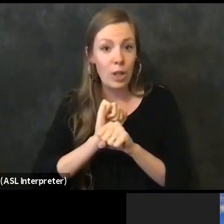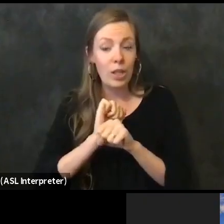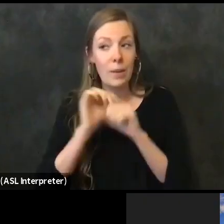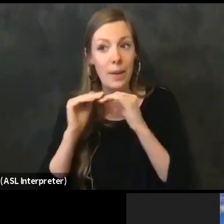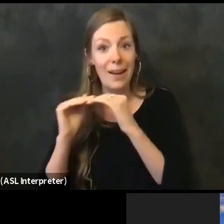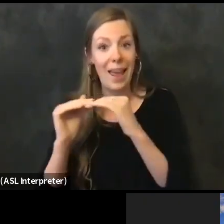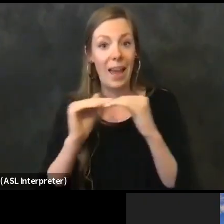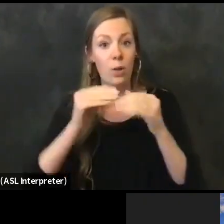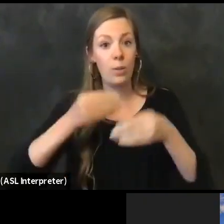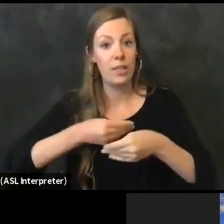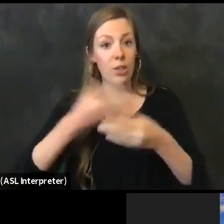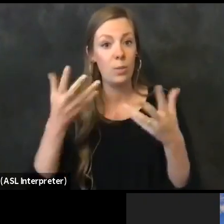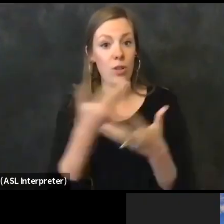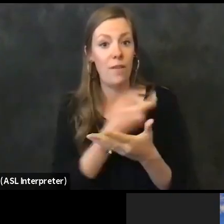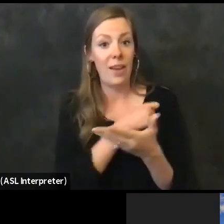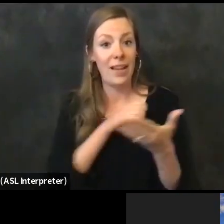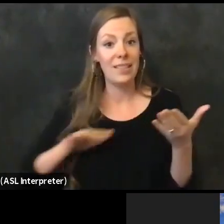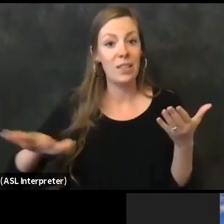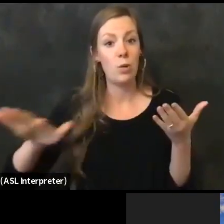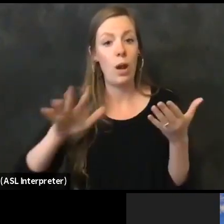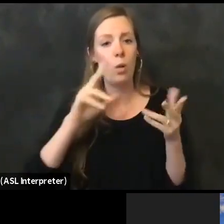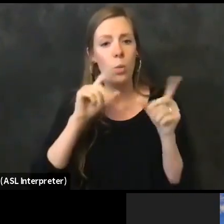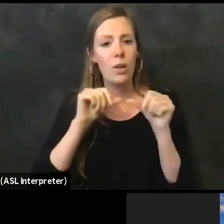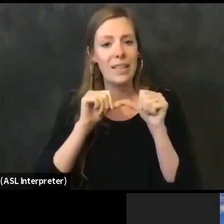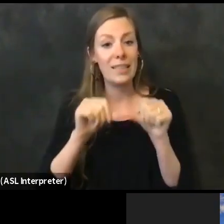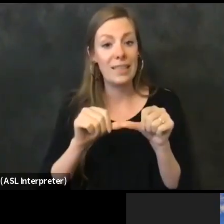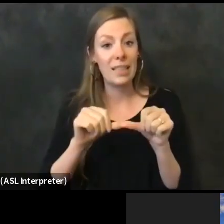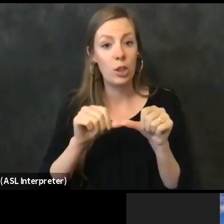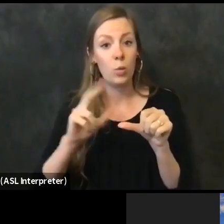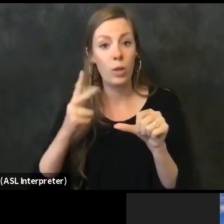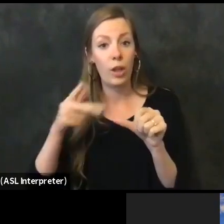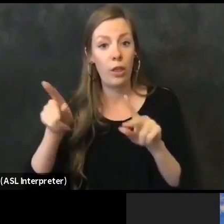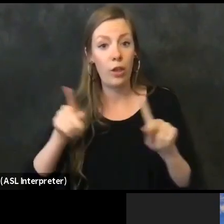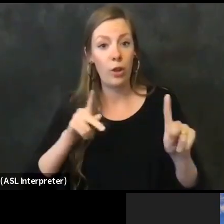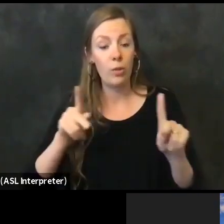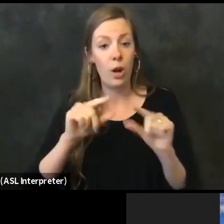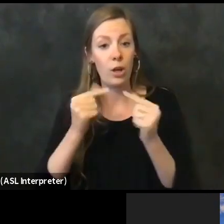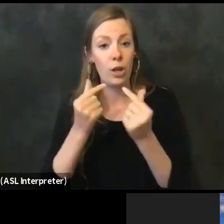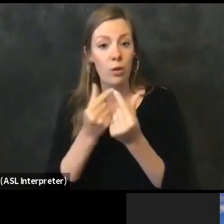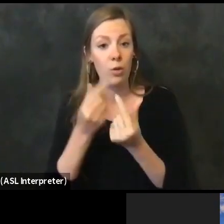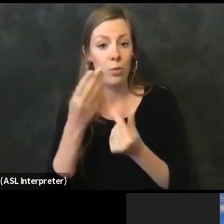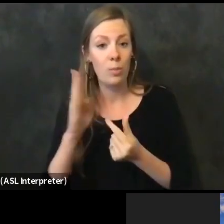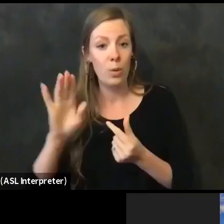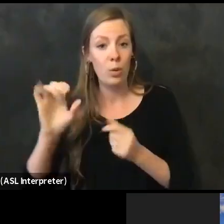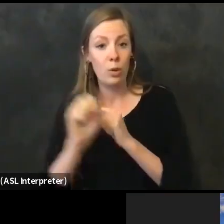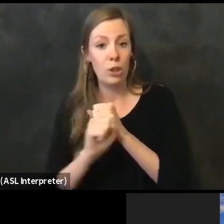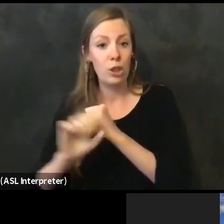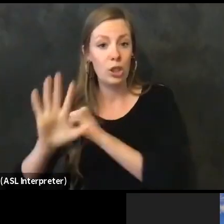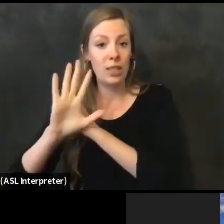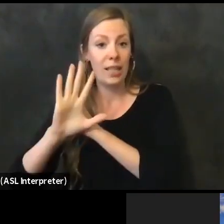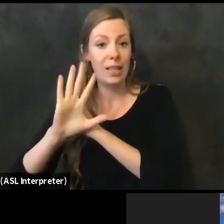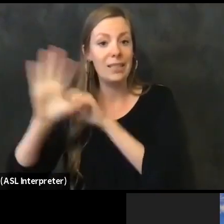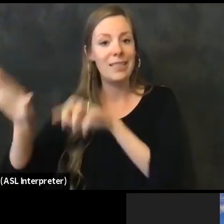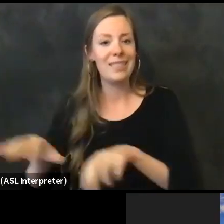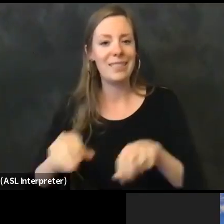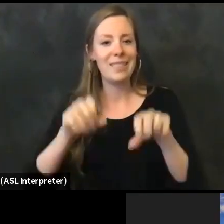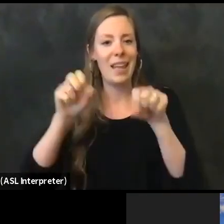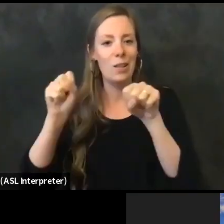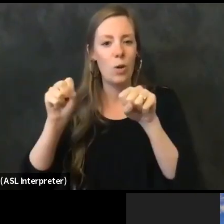of vaccines in our county will continue on with a third party administrator. Blue Shield takes over the vaccine distribution within the next couple of weeks.